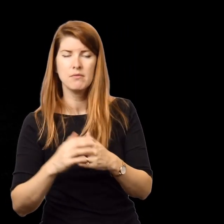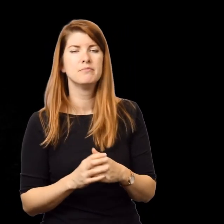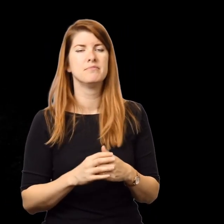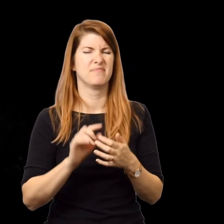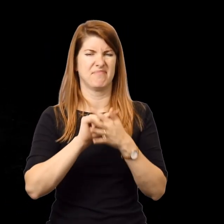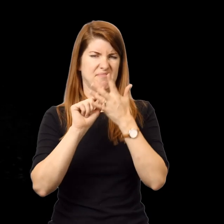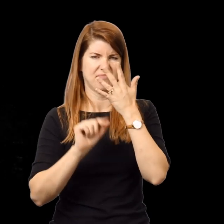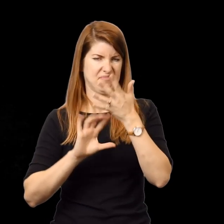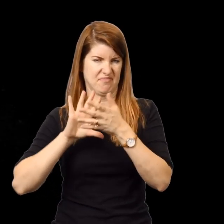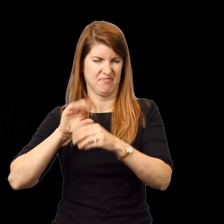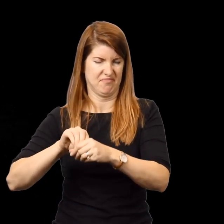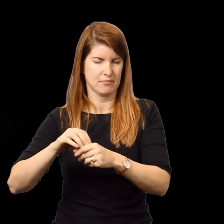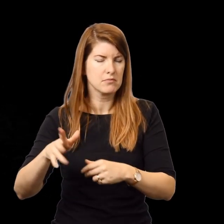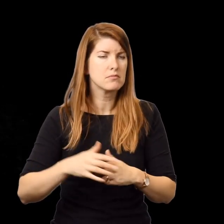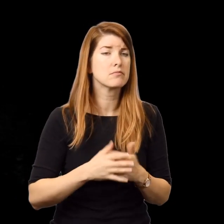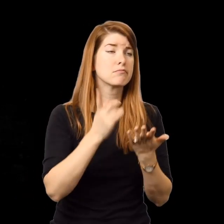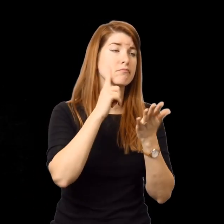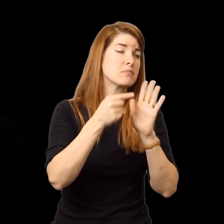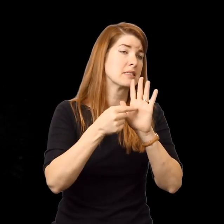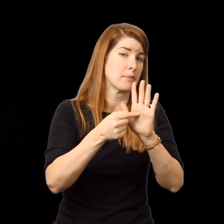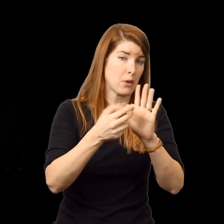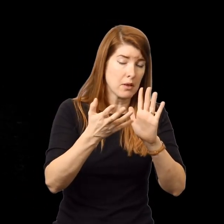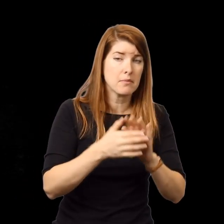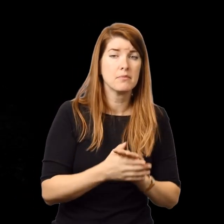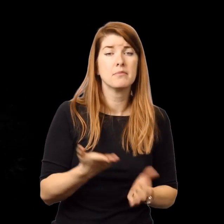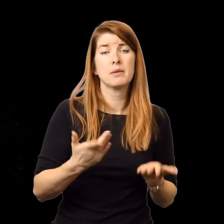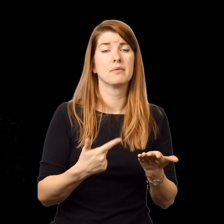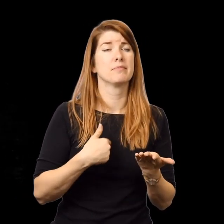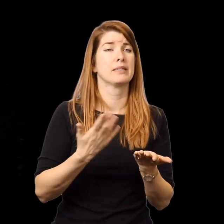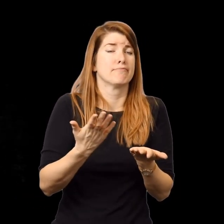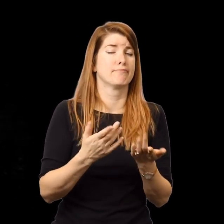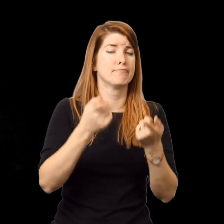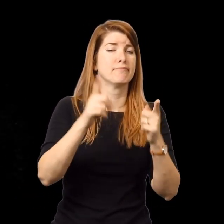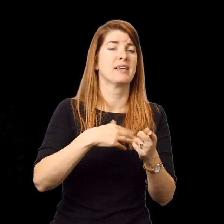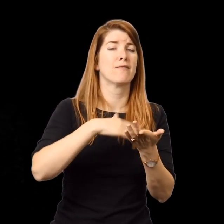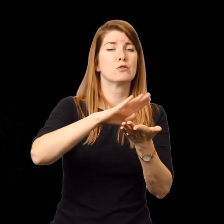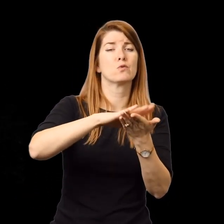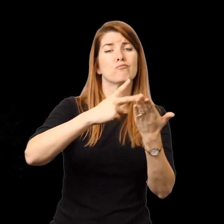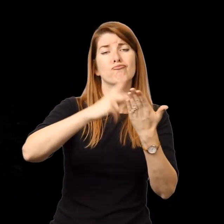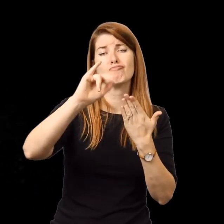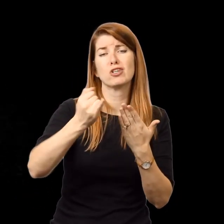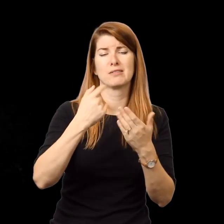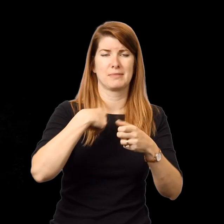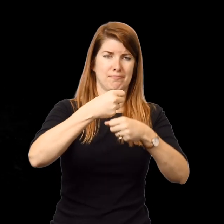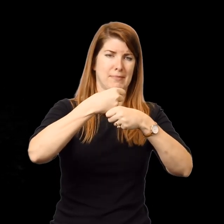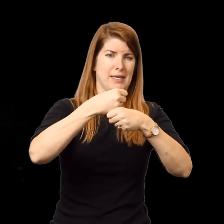For example, if I want to, if I have a school project where we're going to make a volcano,